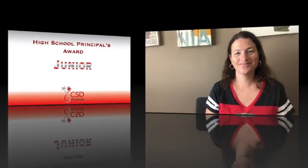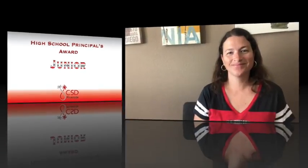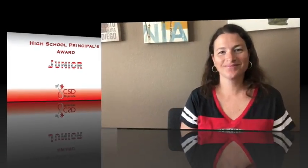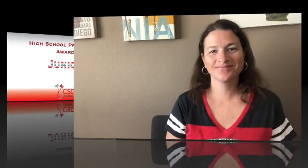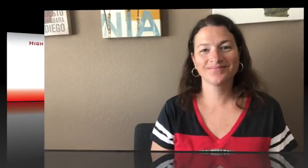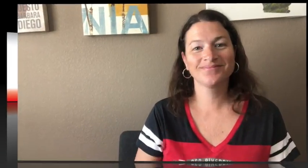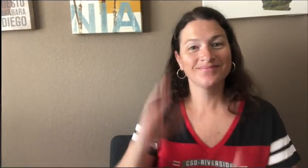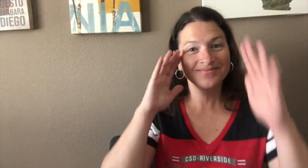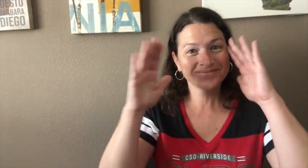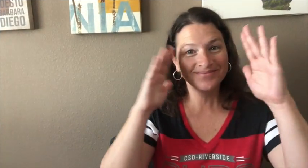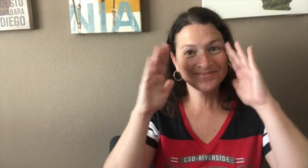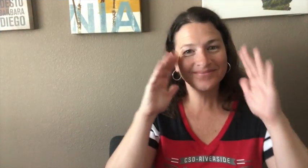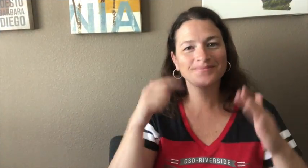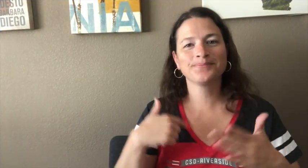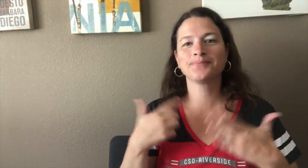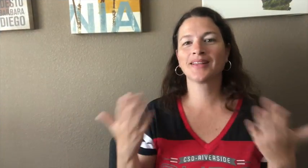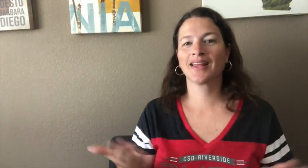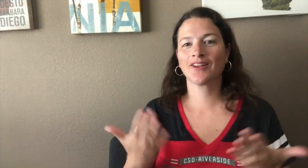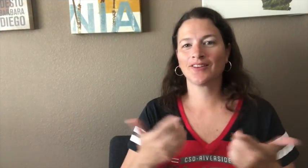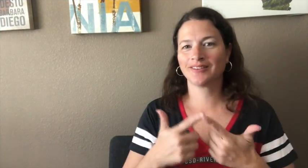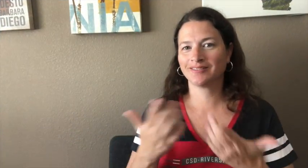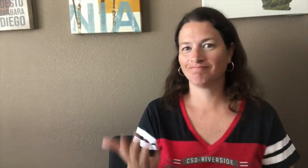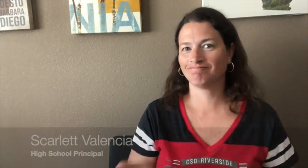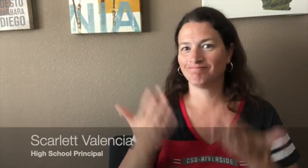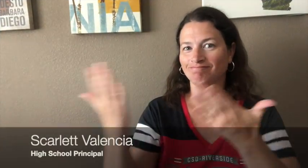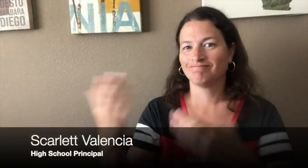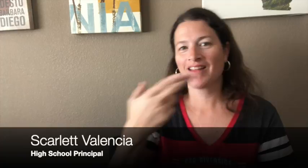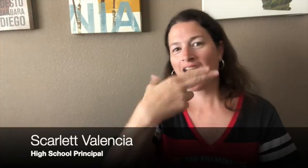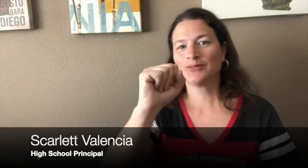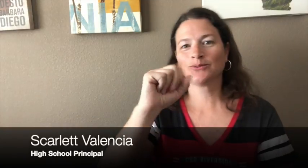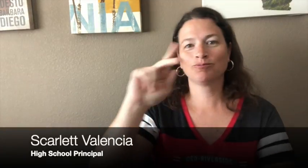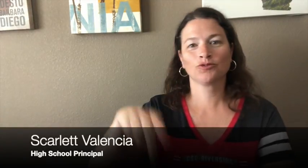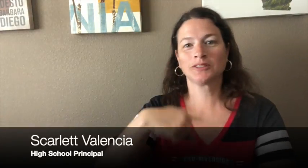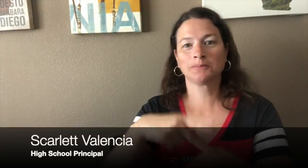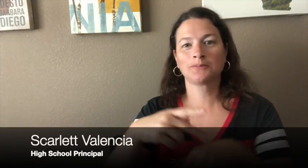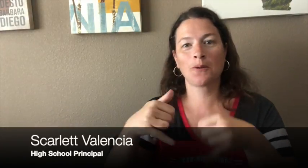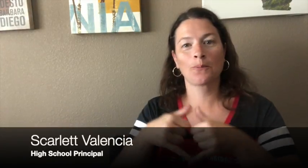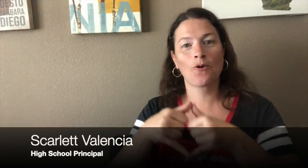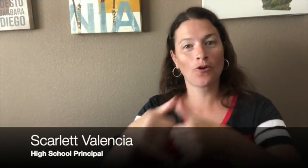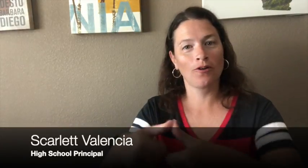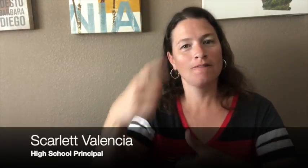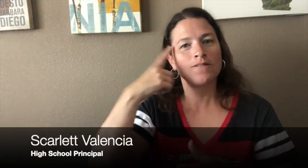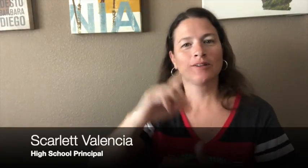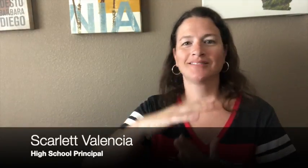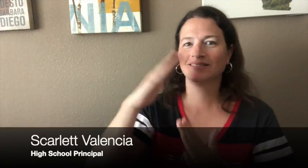Hi here I am to present our high school principal award to our